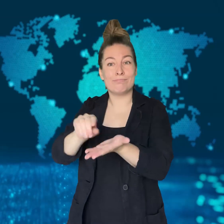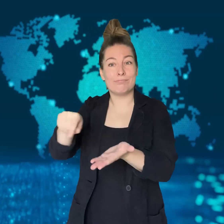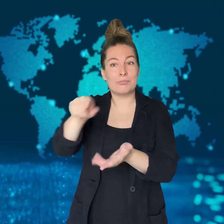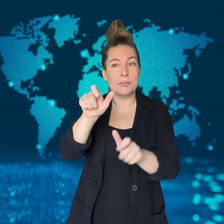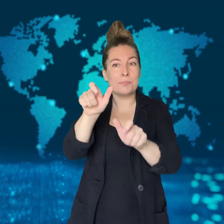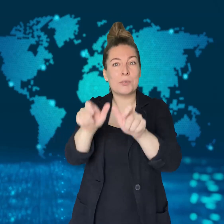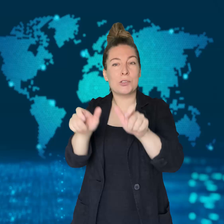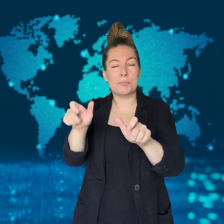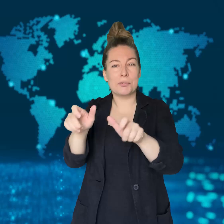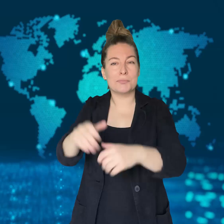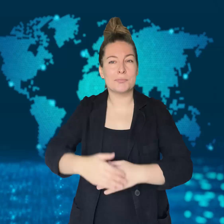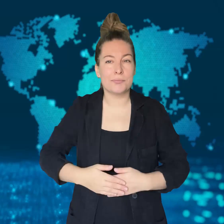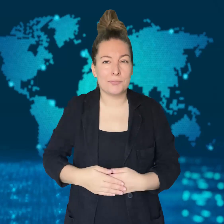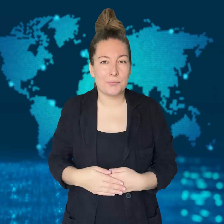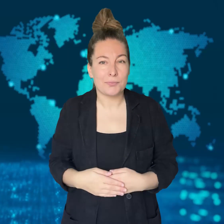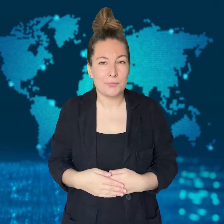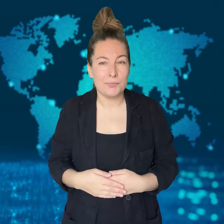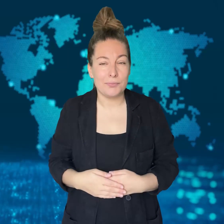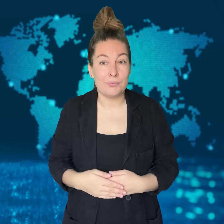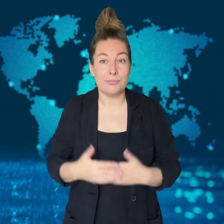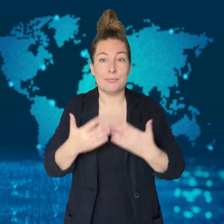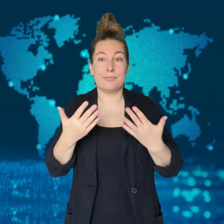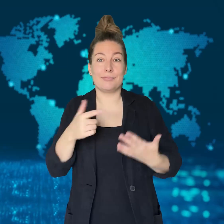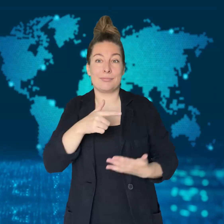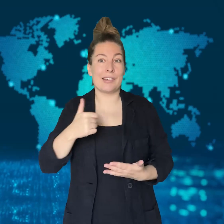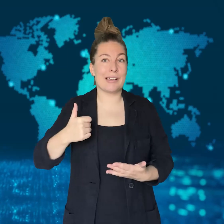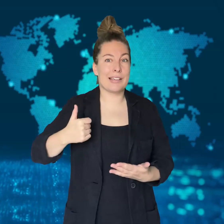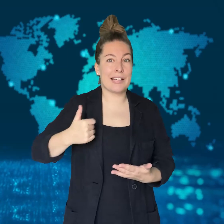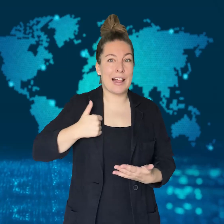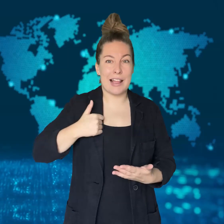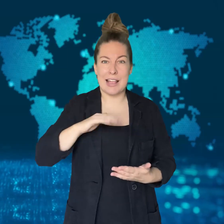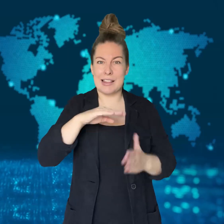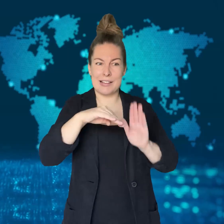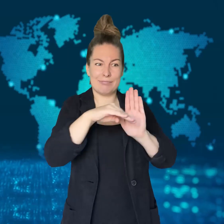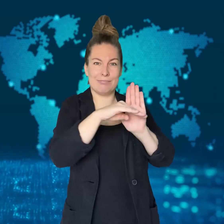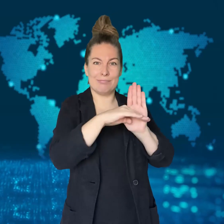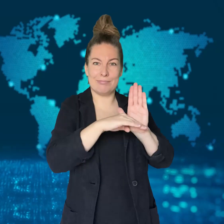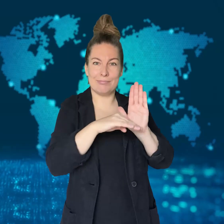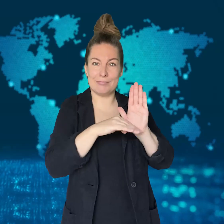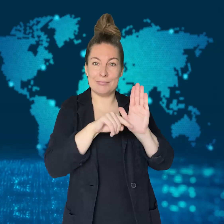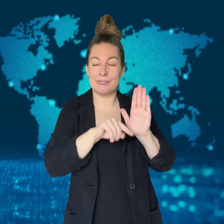flying into, out of, or within Canada.